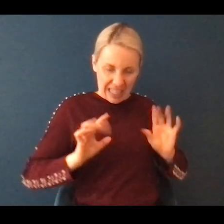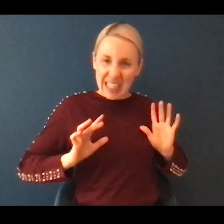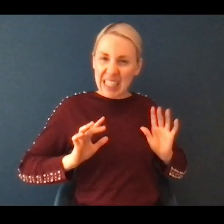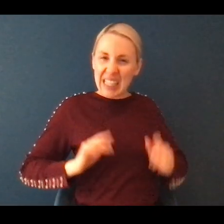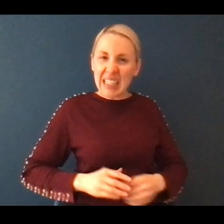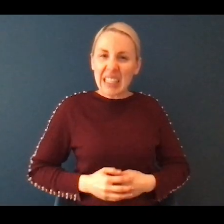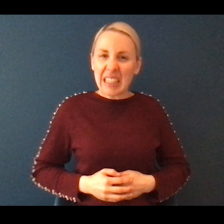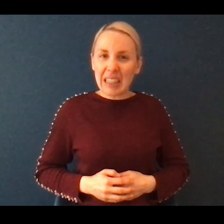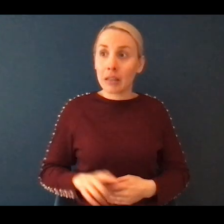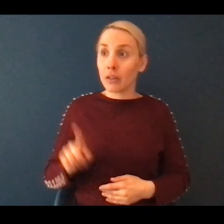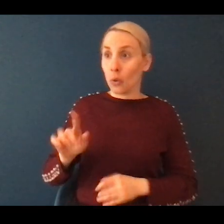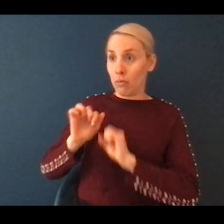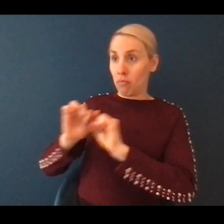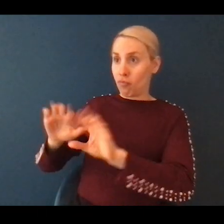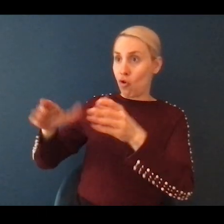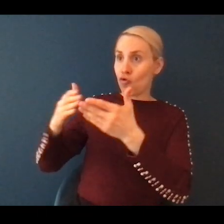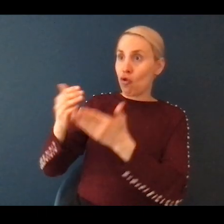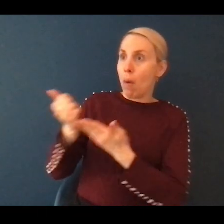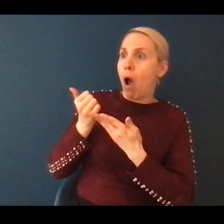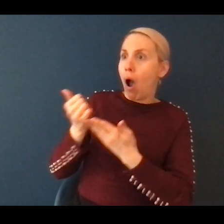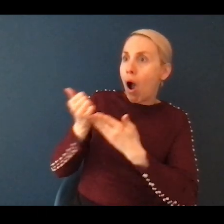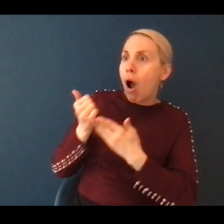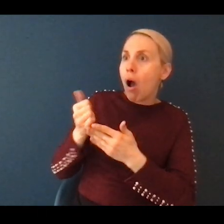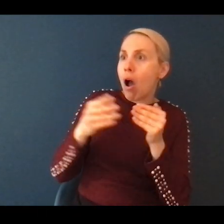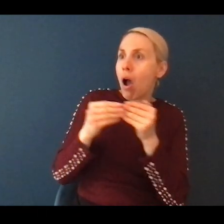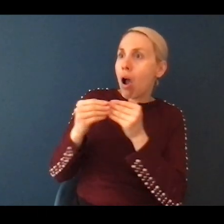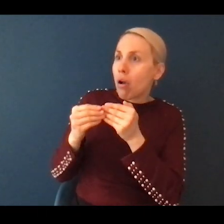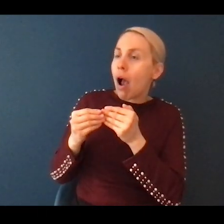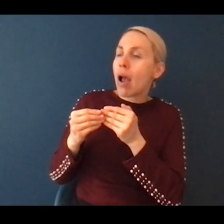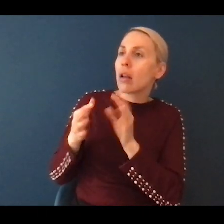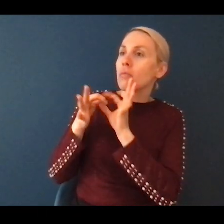with a group of people that would be looking at my work giving me guidance and sharing